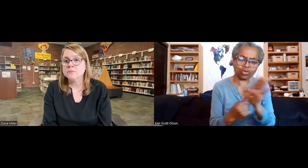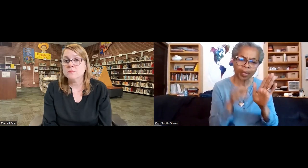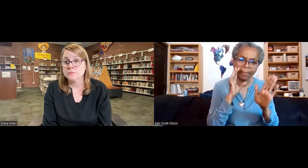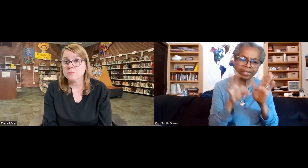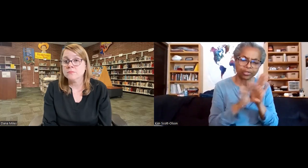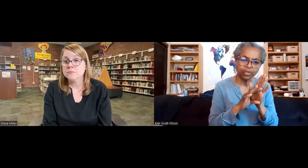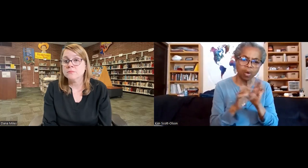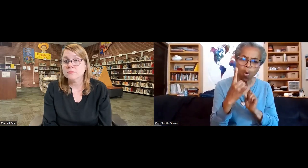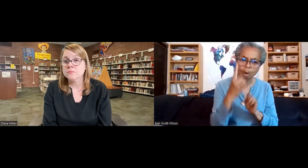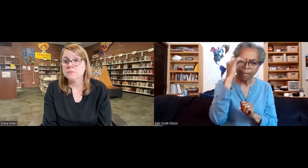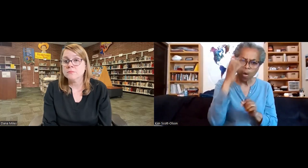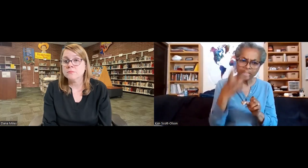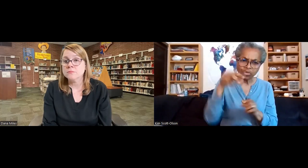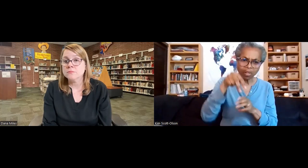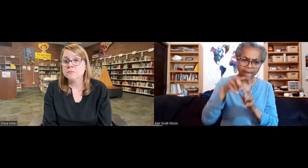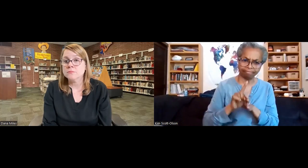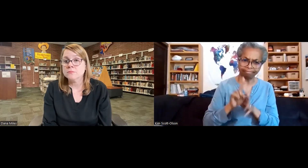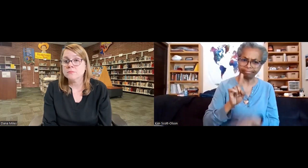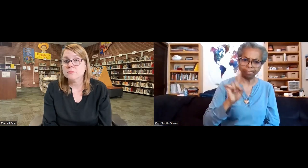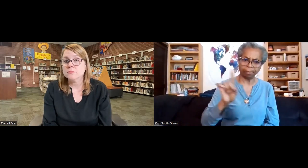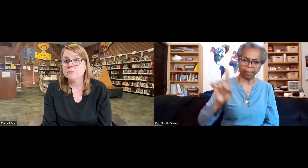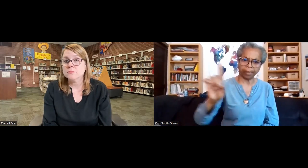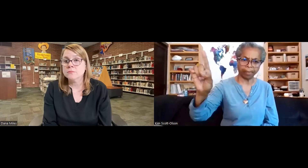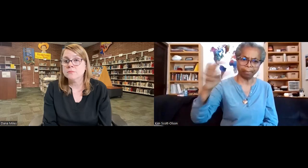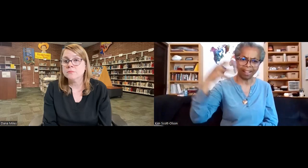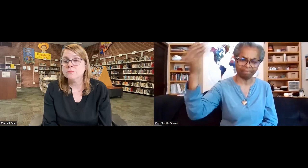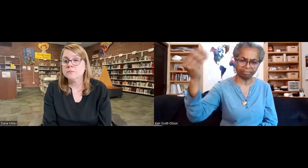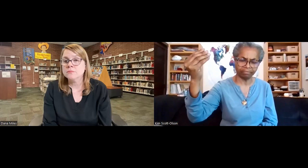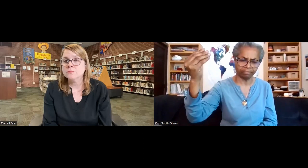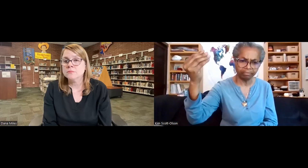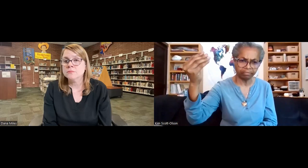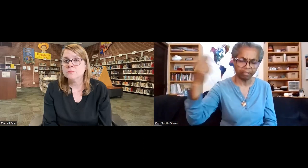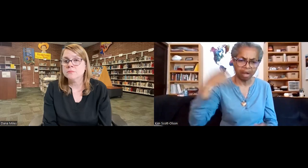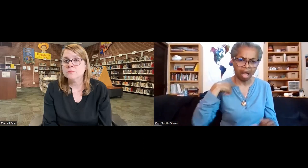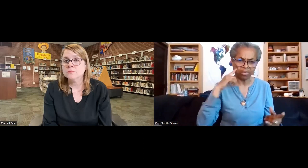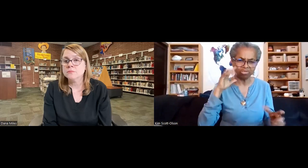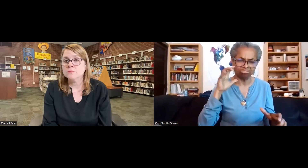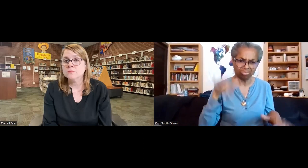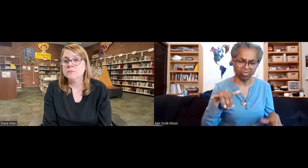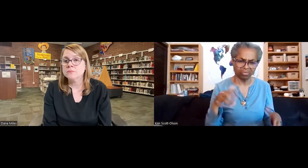At that point, one boy stood up and just left. I was shocked.